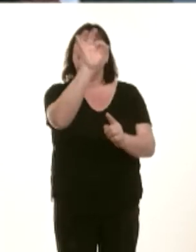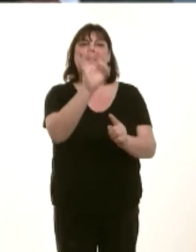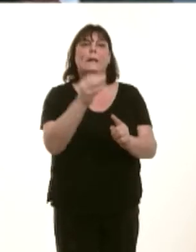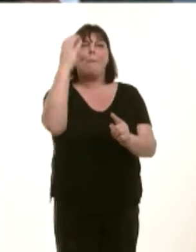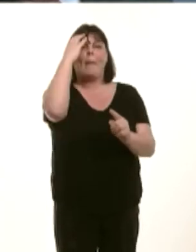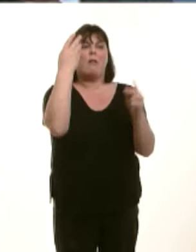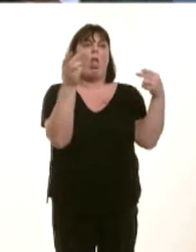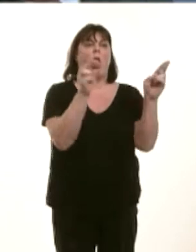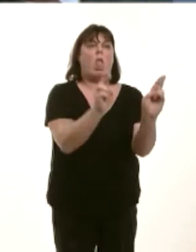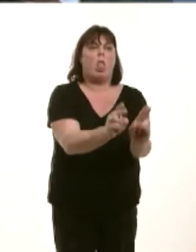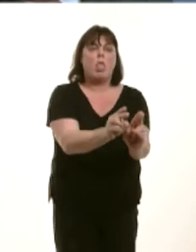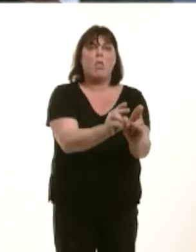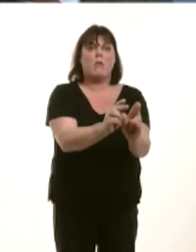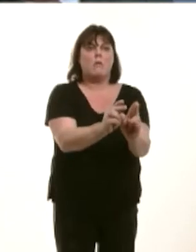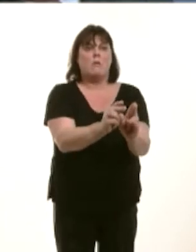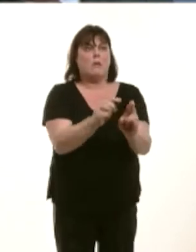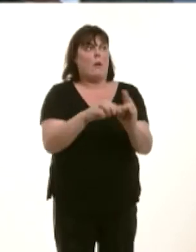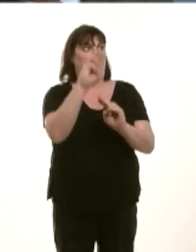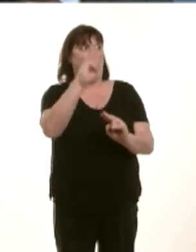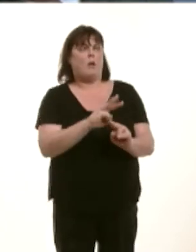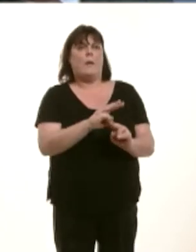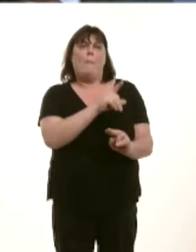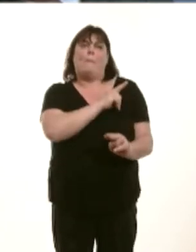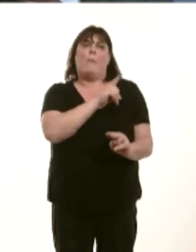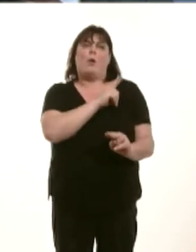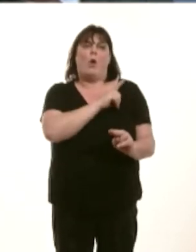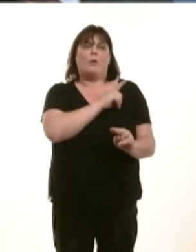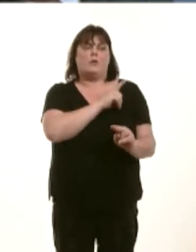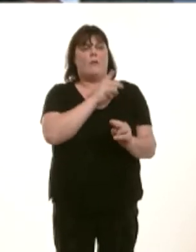within the hospital environment here in Wales as a direct decision of the funding commitments